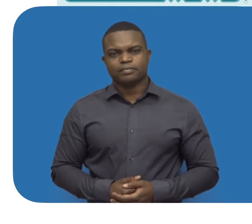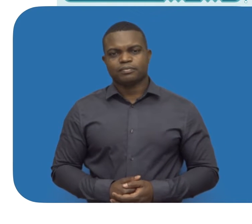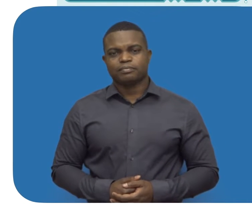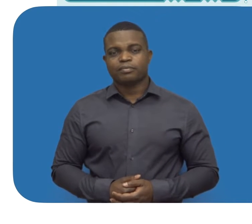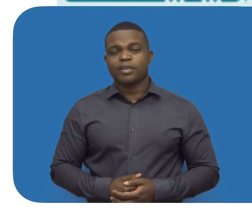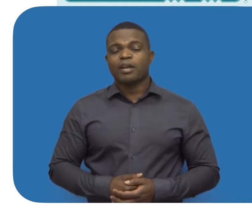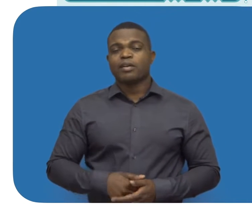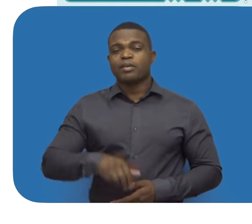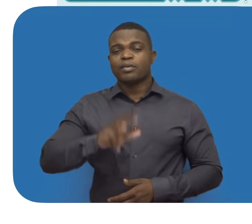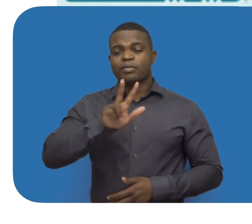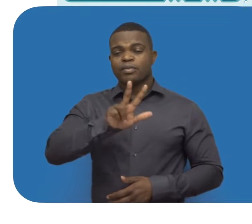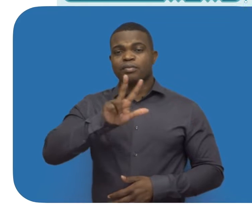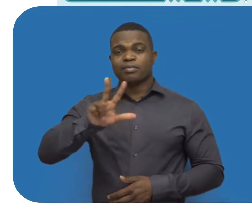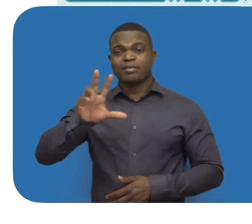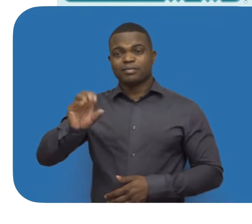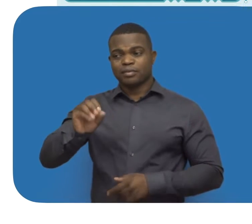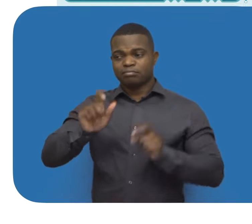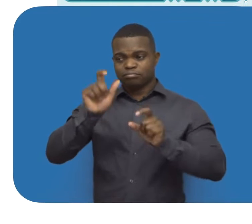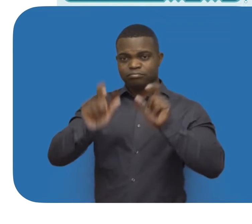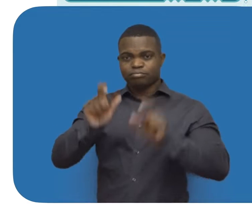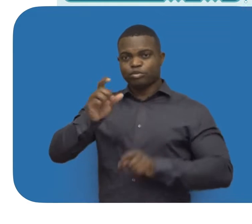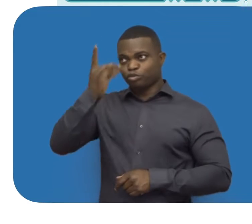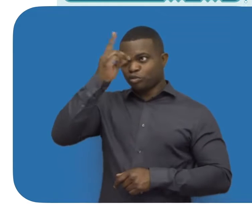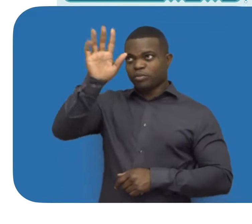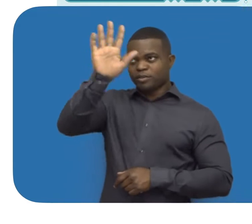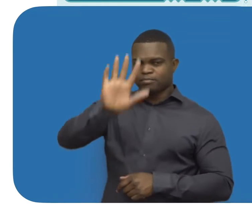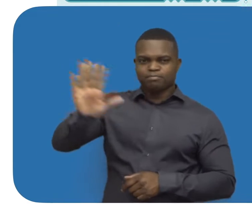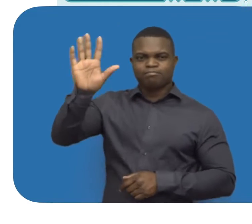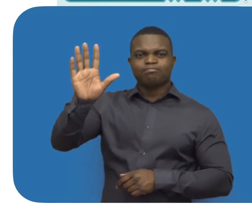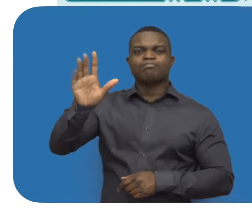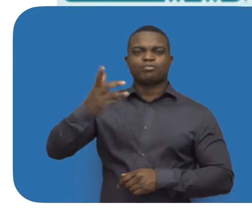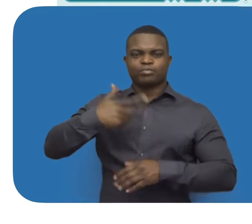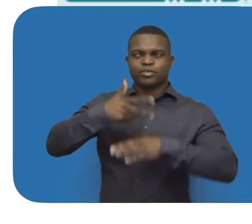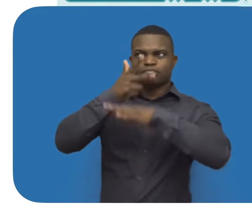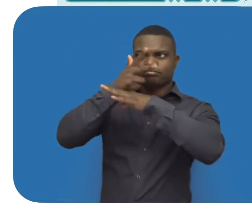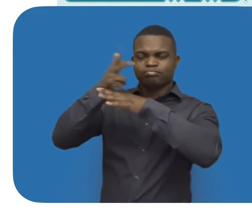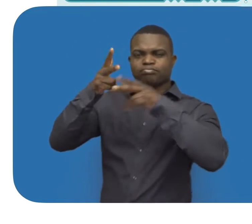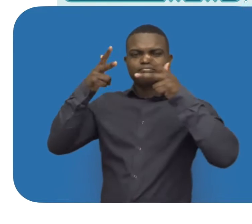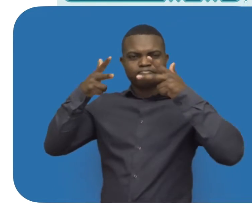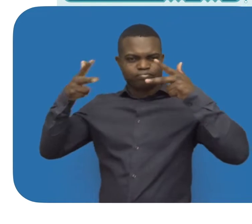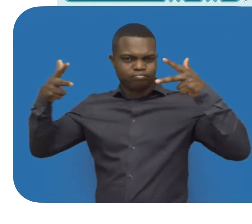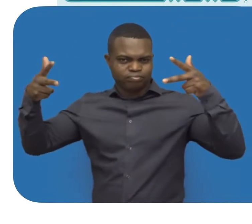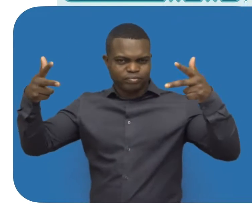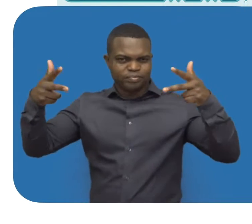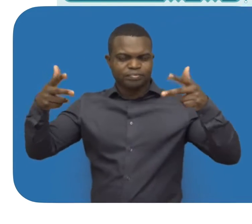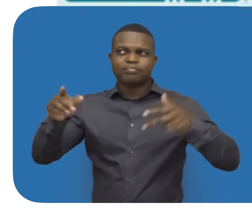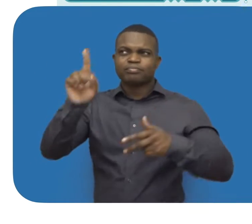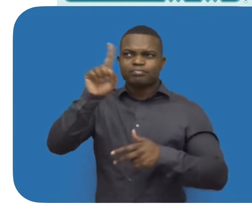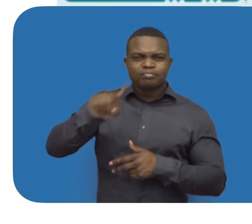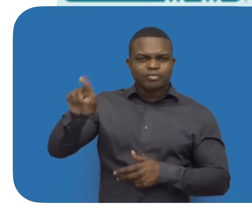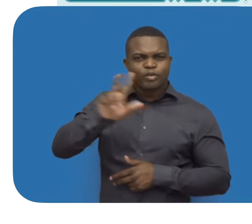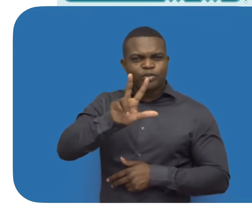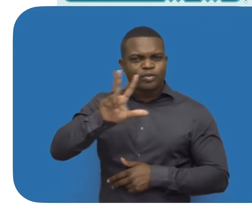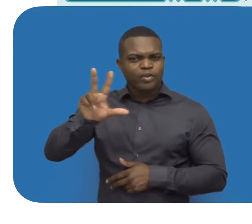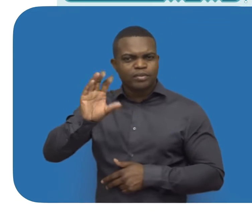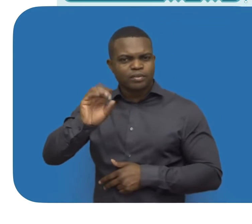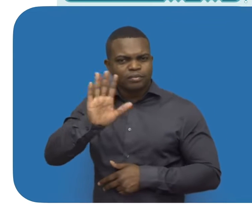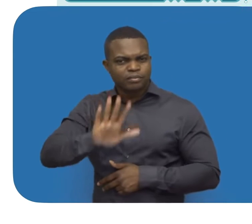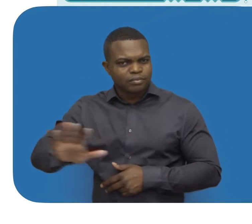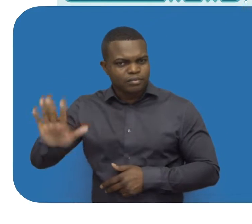The project recorded 330 participants from all across Germany whose primary language of daily life was DGS.